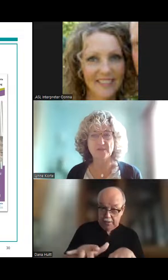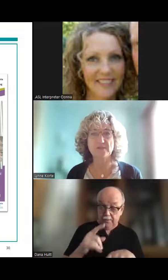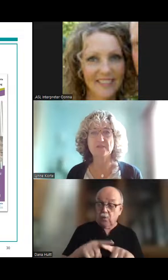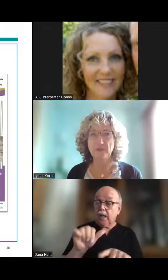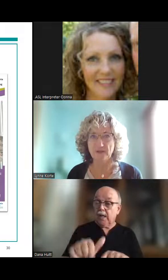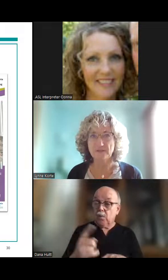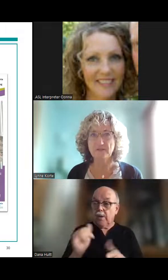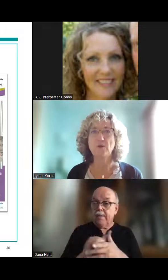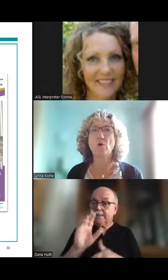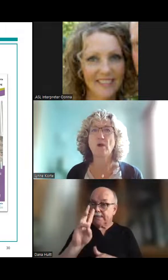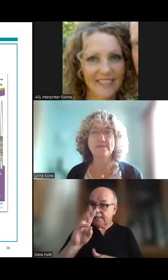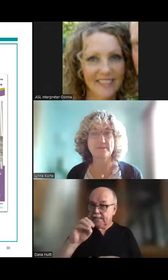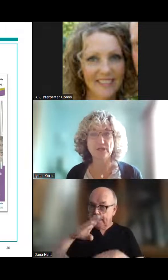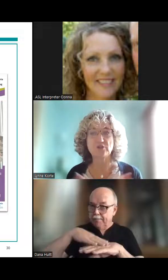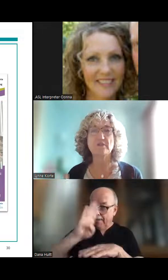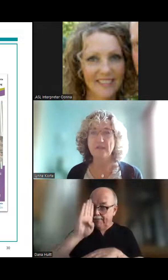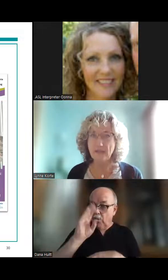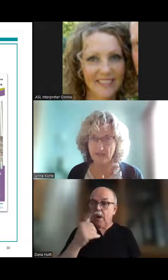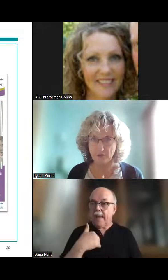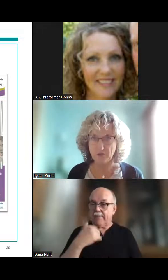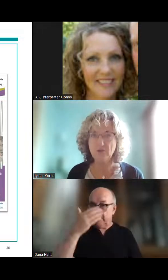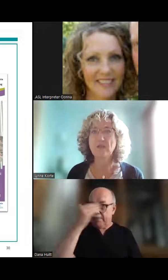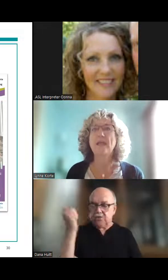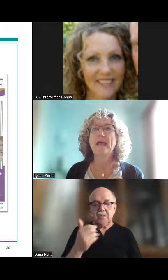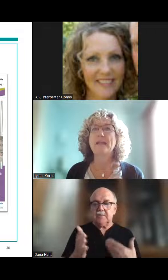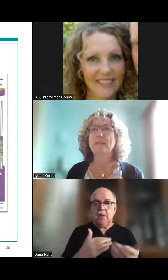. So let's take a look at